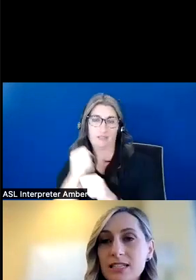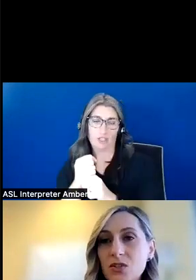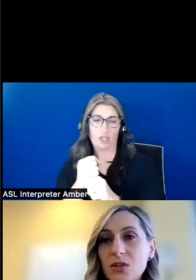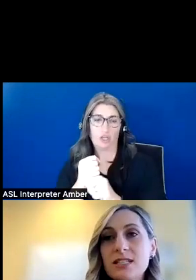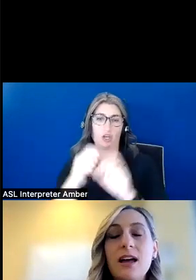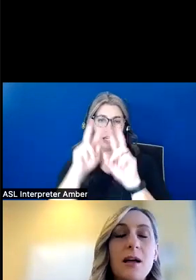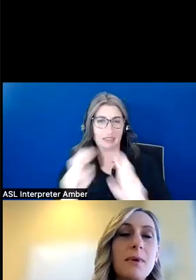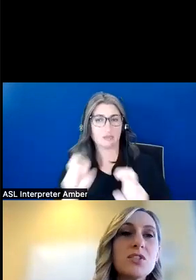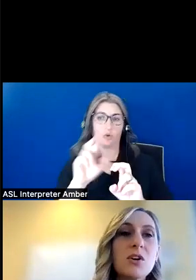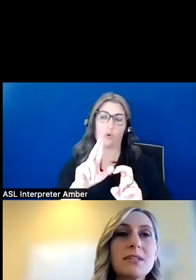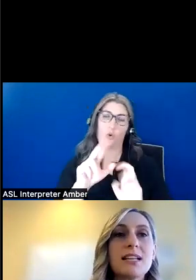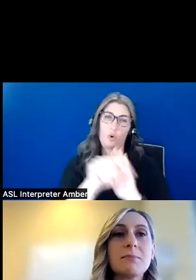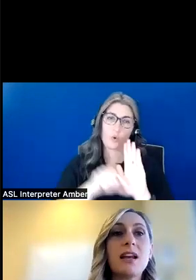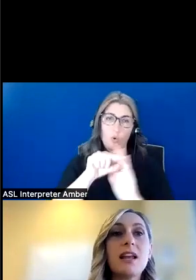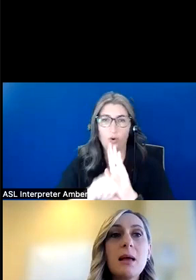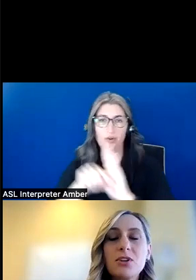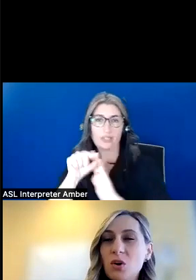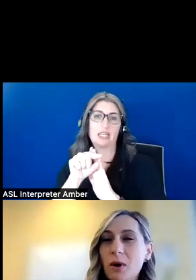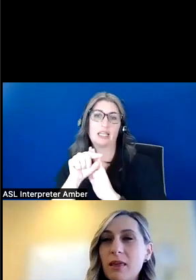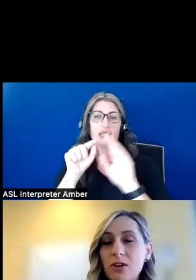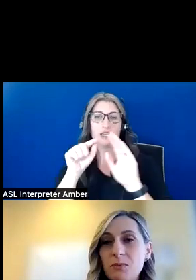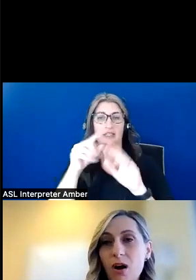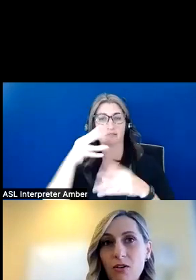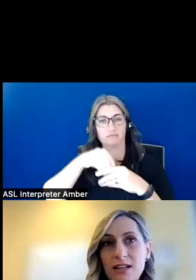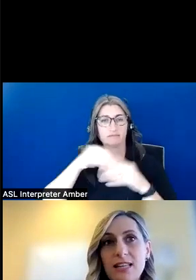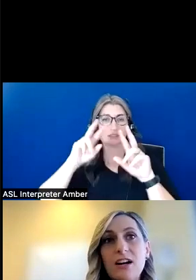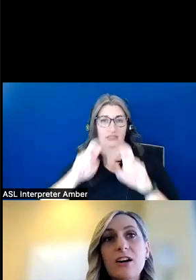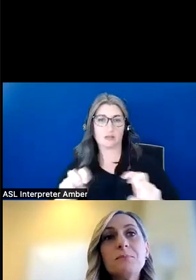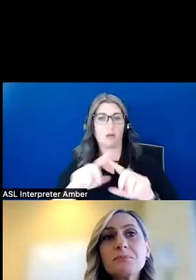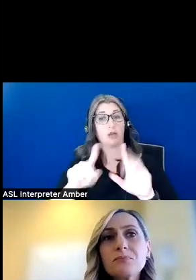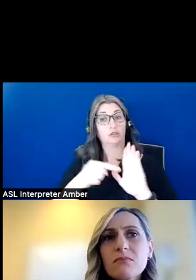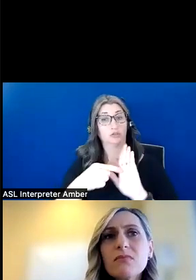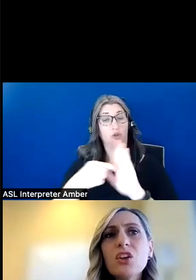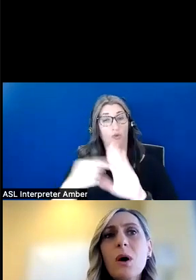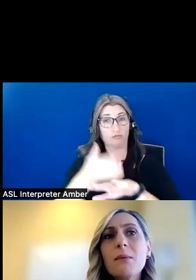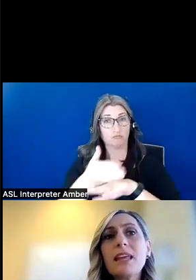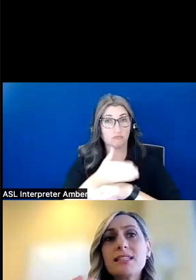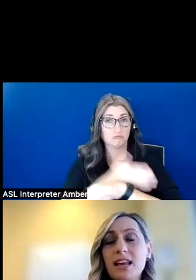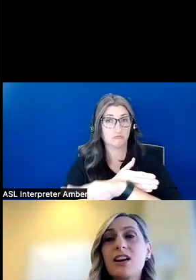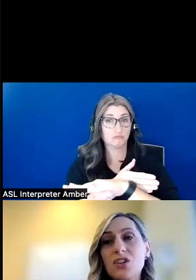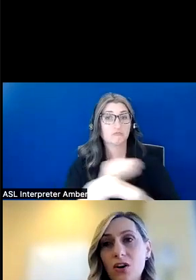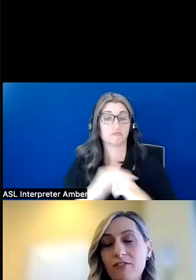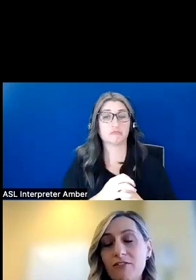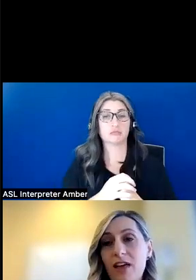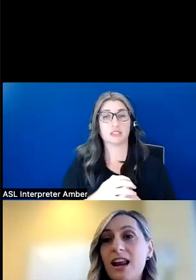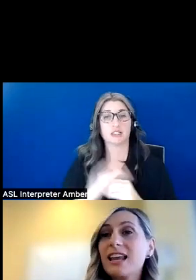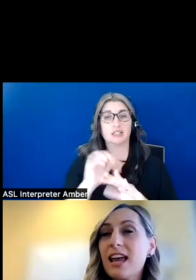district interim assessment, but showing that there's progress there. You want to be setting a target for that.